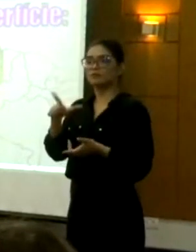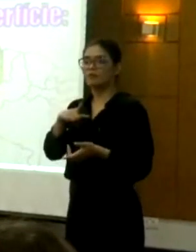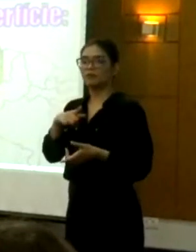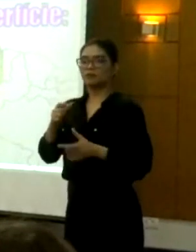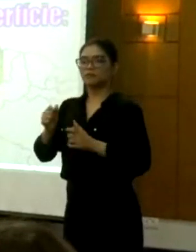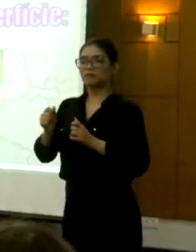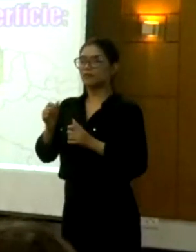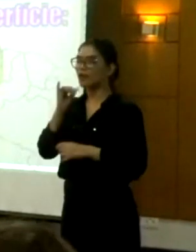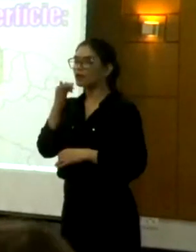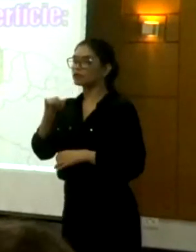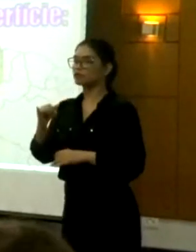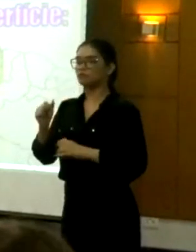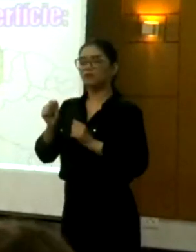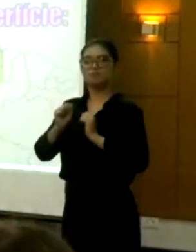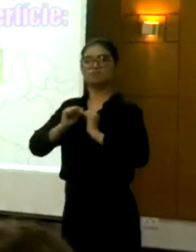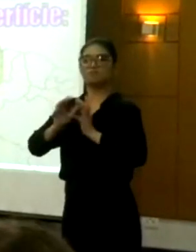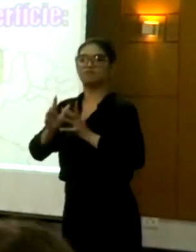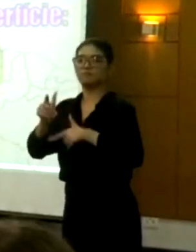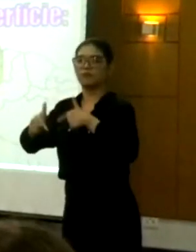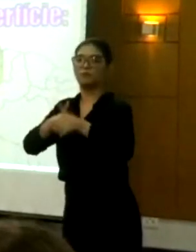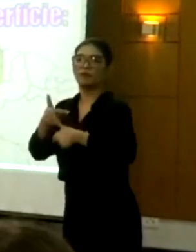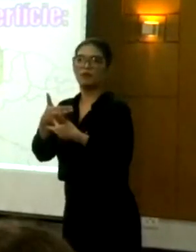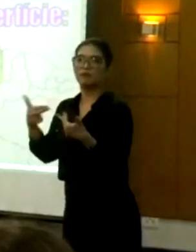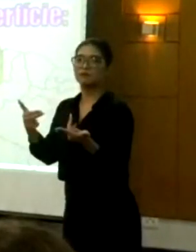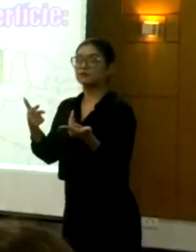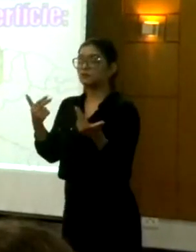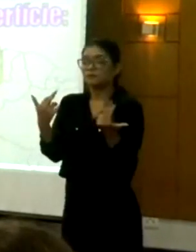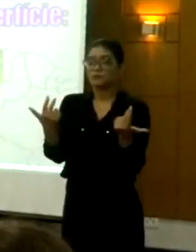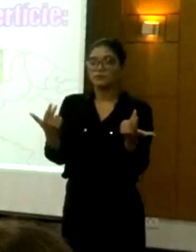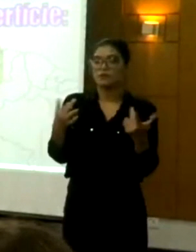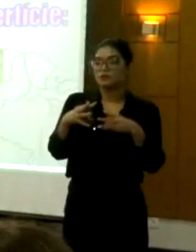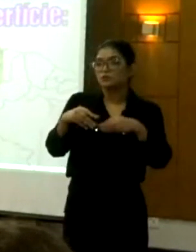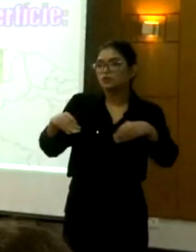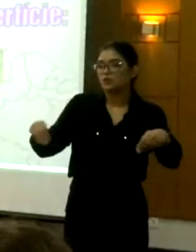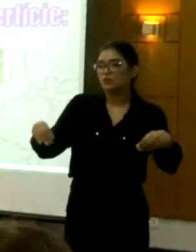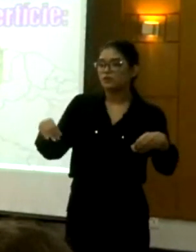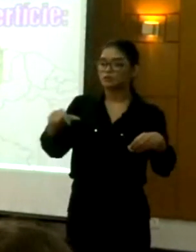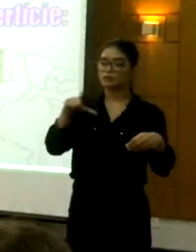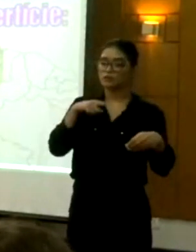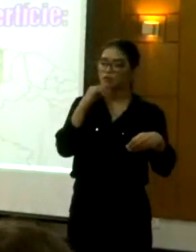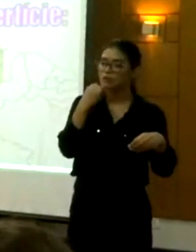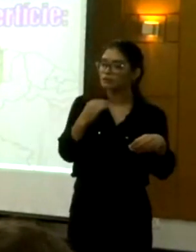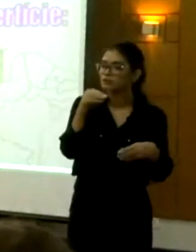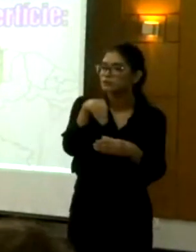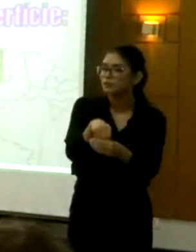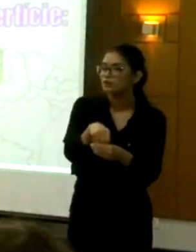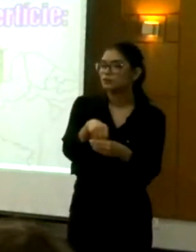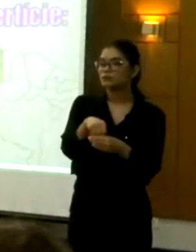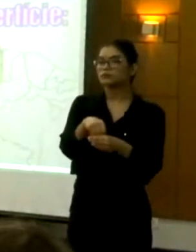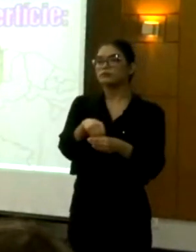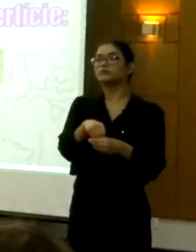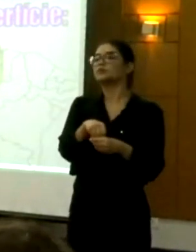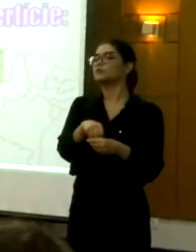so the energy that comes from the sun, the energy balance can be positioned in two types